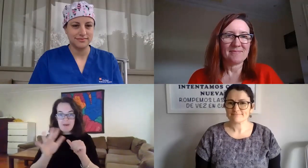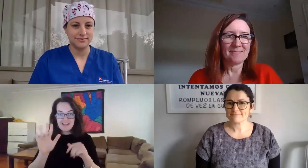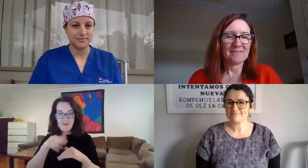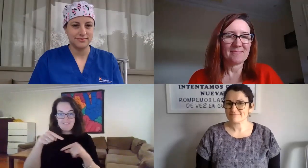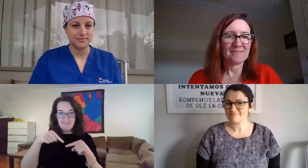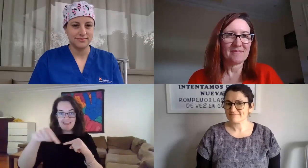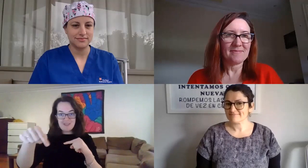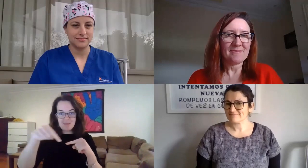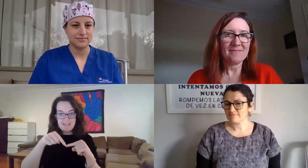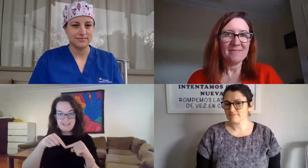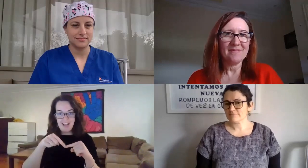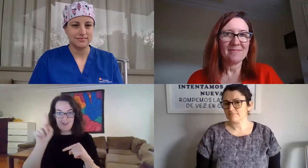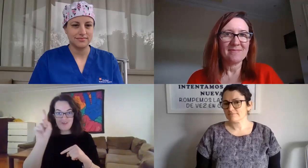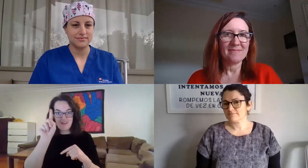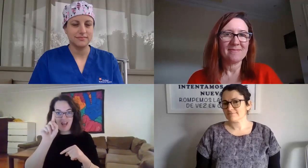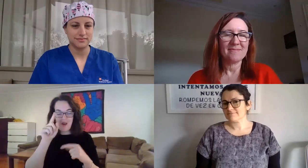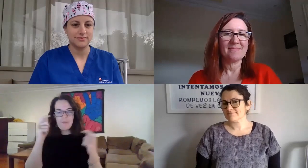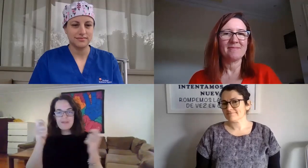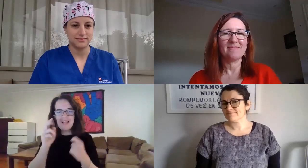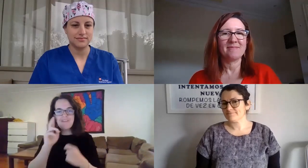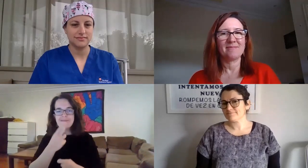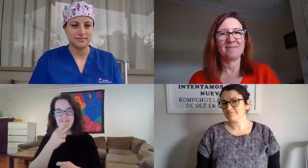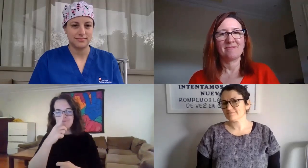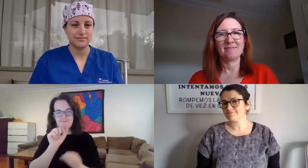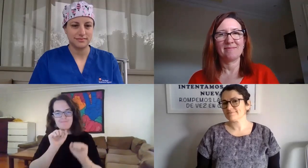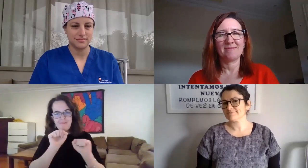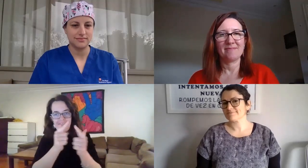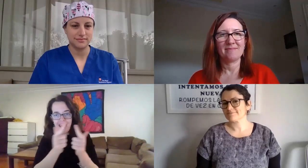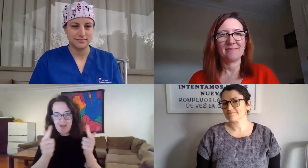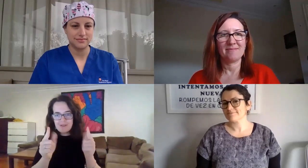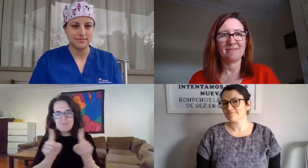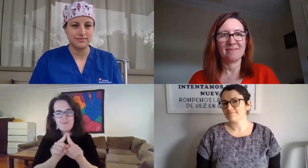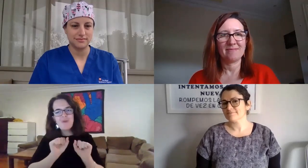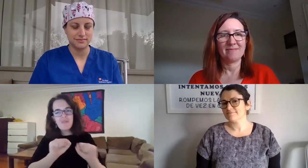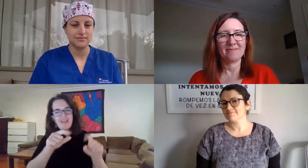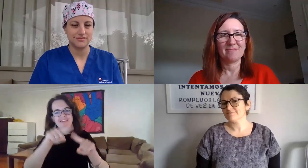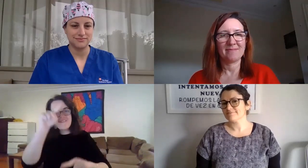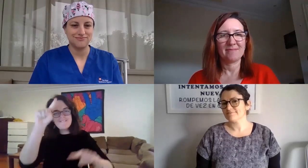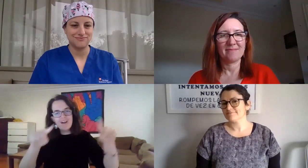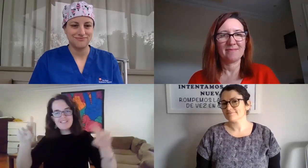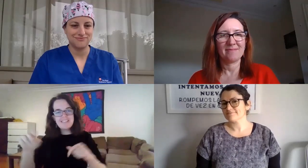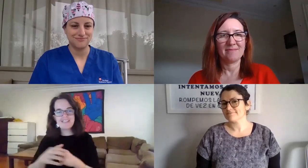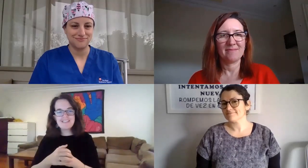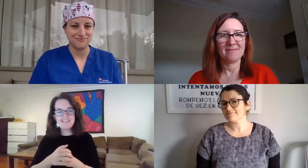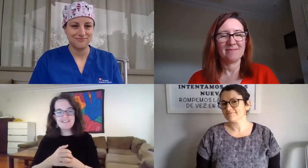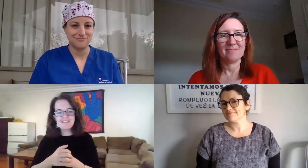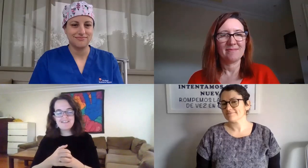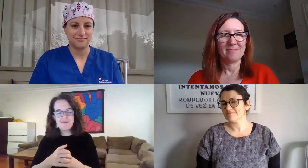Caring um today being the international sign languages,